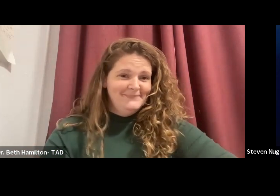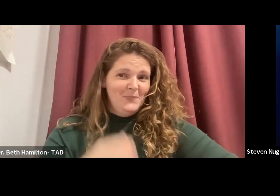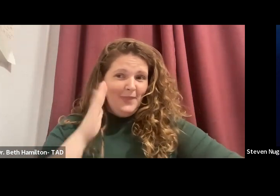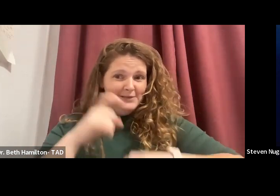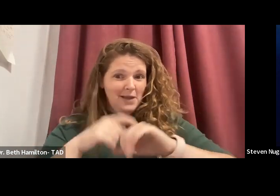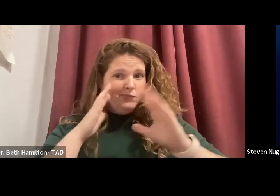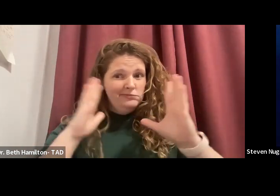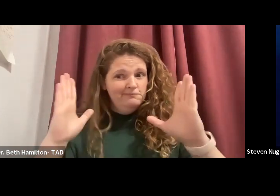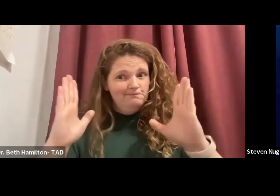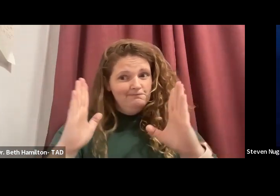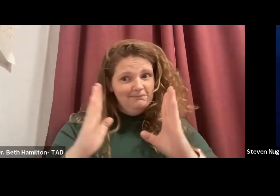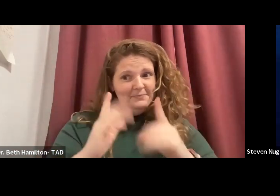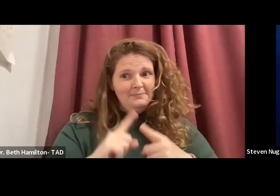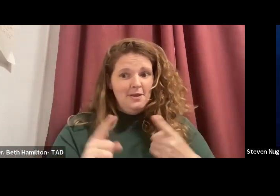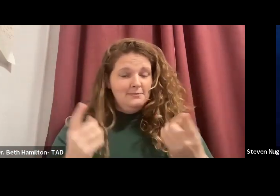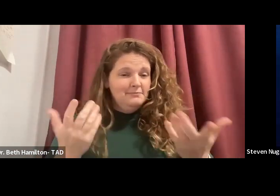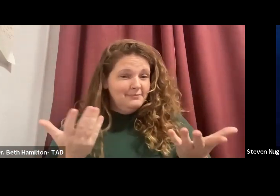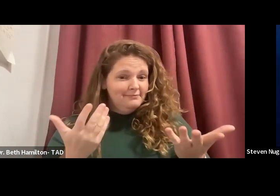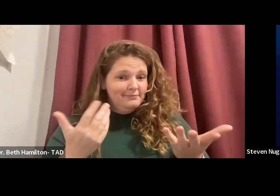educating on accessibility and working with legislatures across the